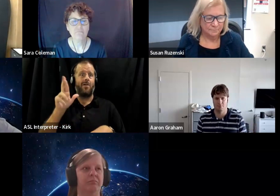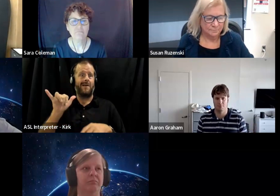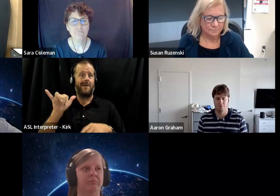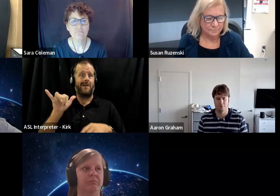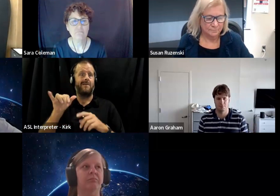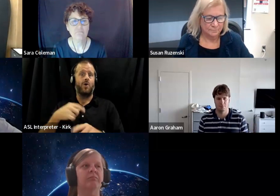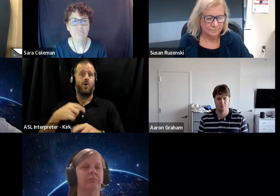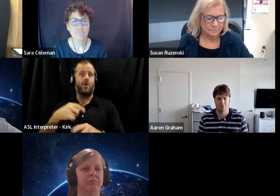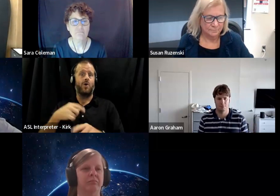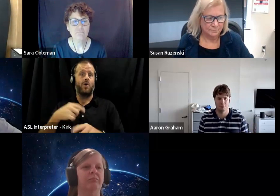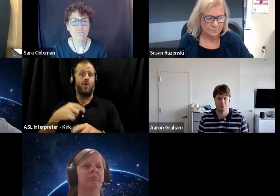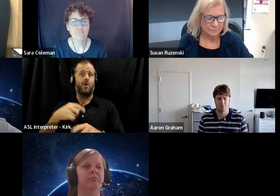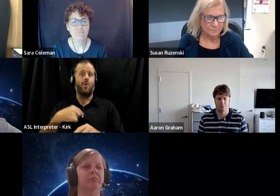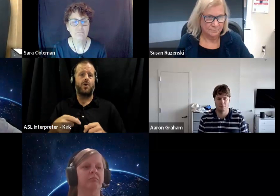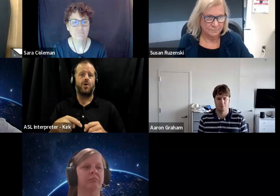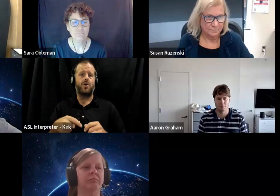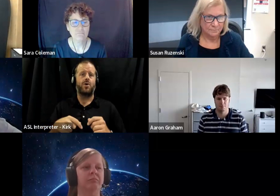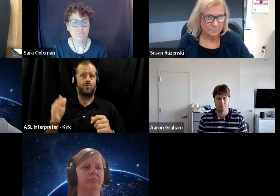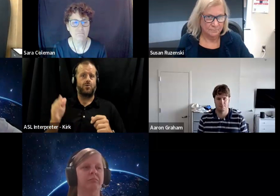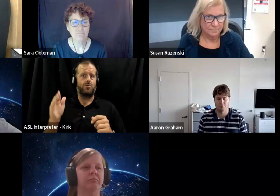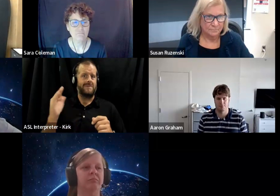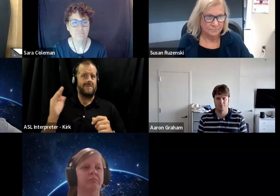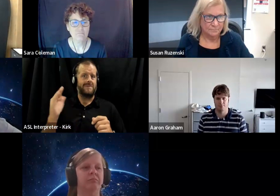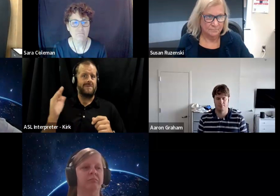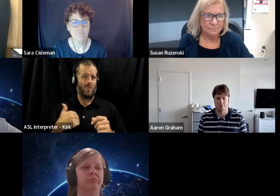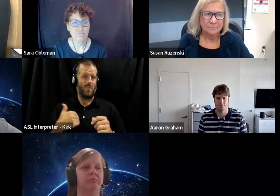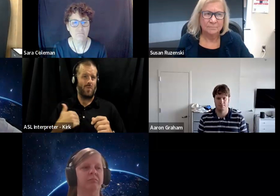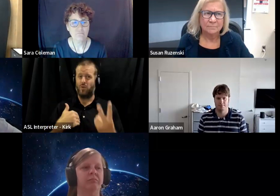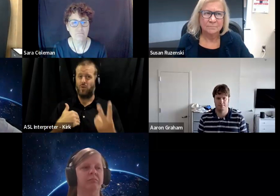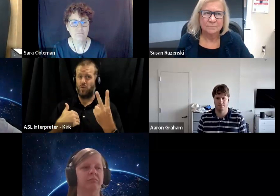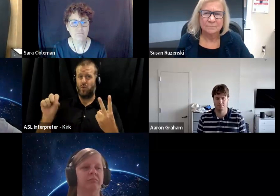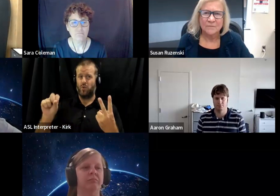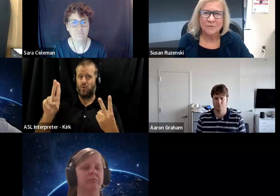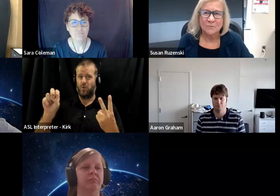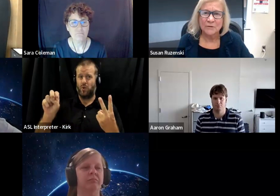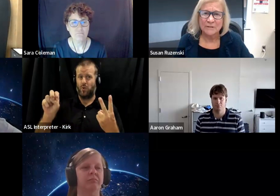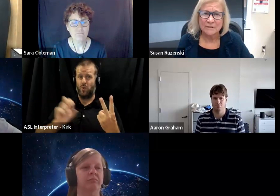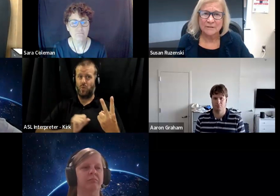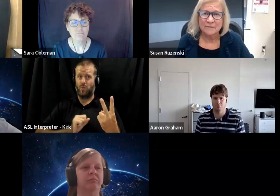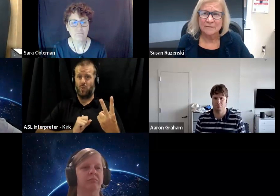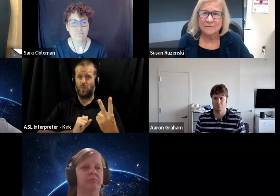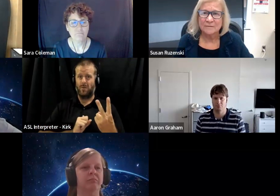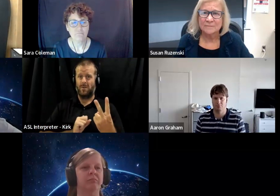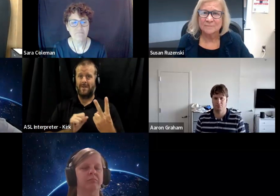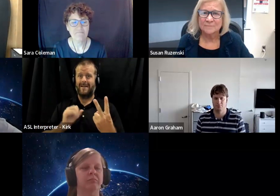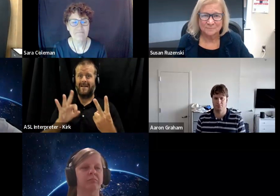It looks like we have to Susan. Susan is on here. So, if you go up to the 1 that's has